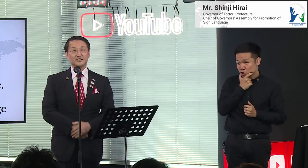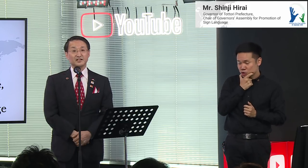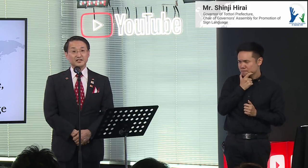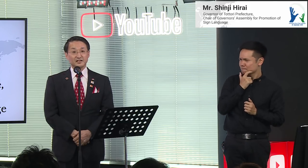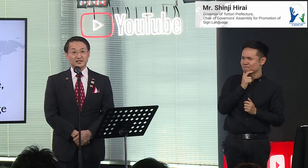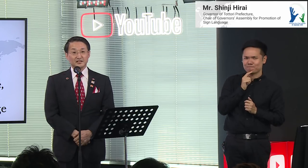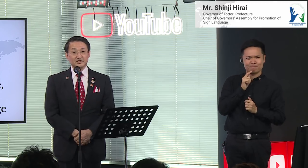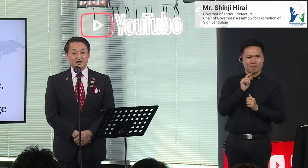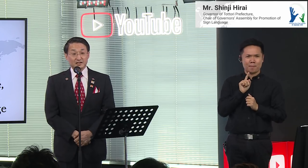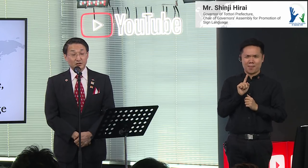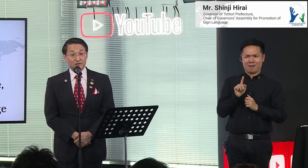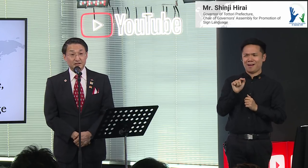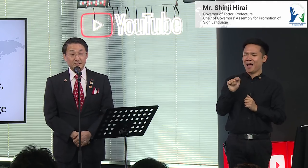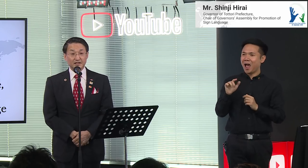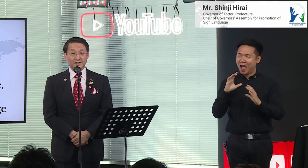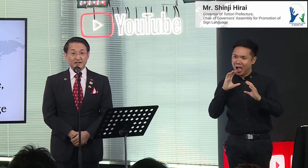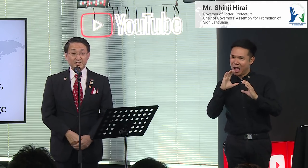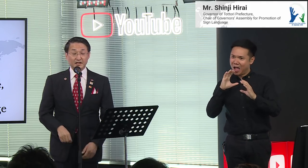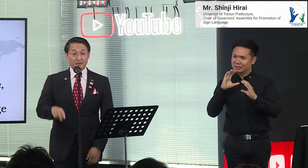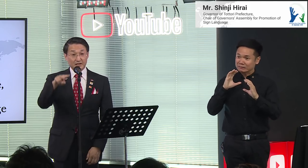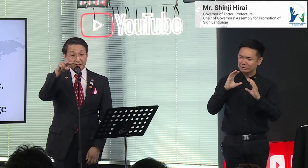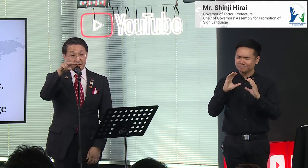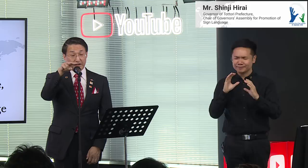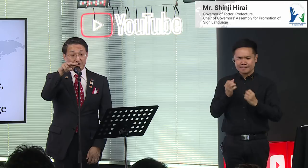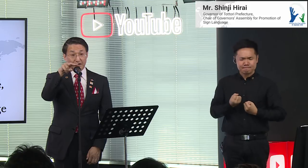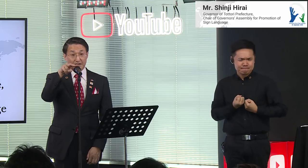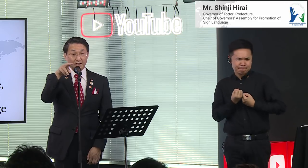I was in charge of the Thailand team. There were challenges back them. One was communication.